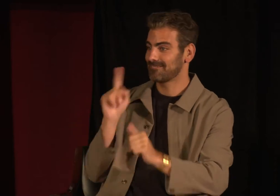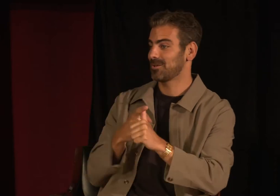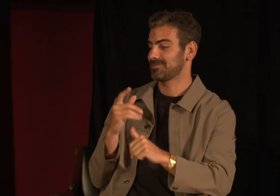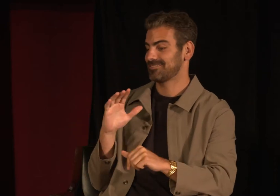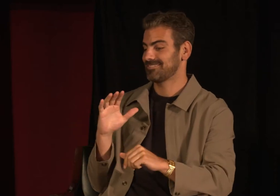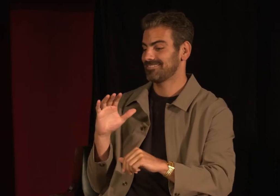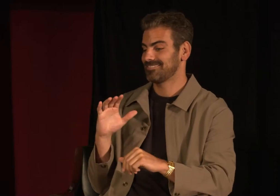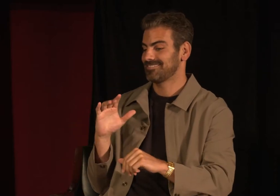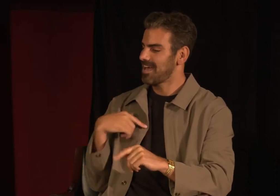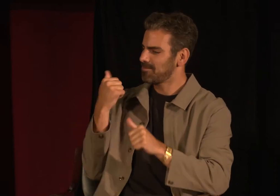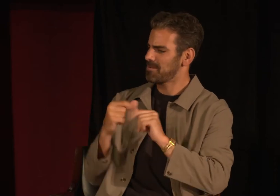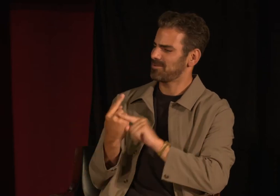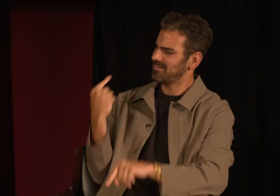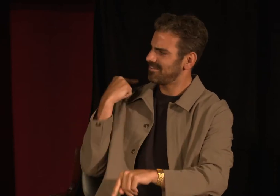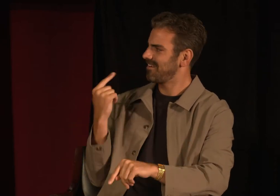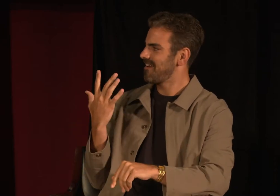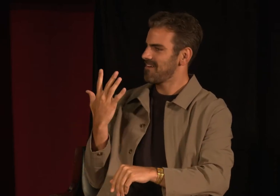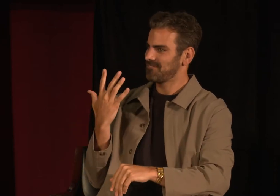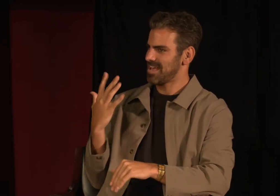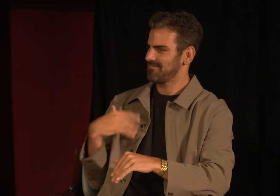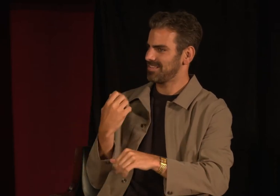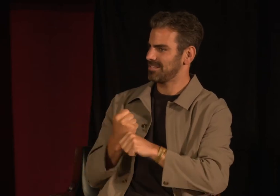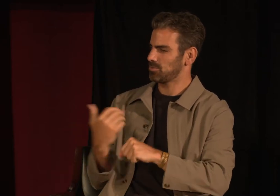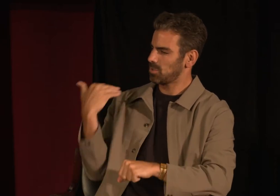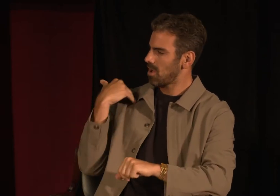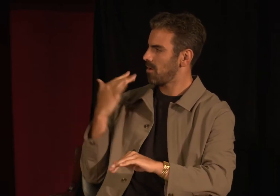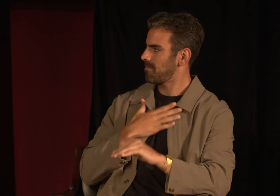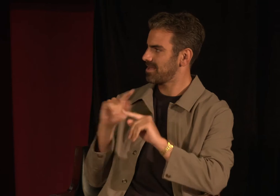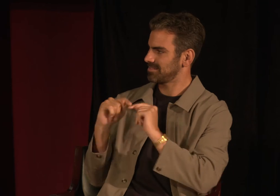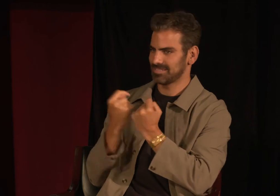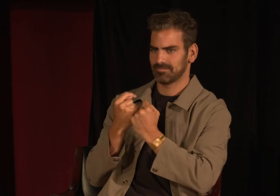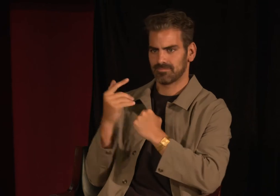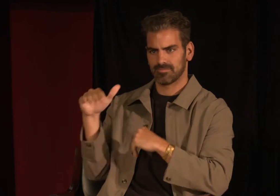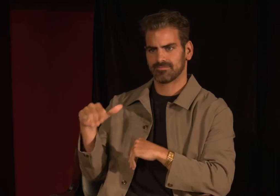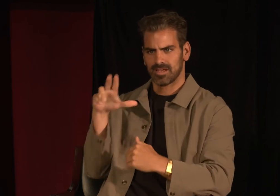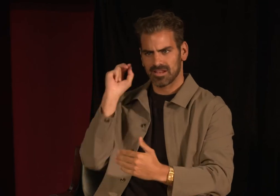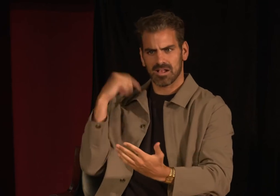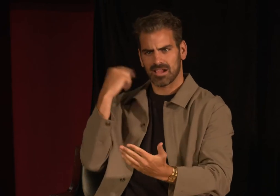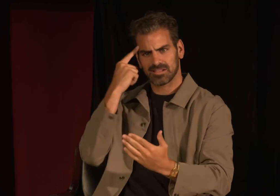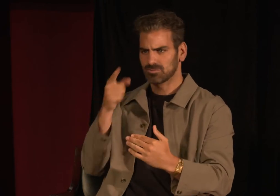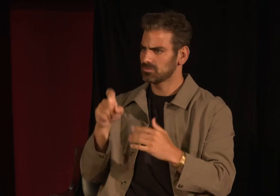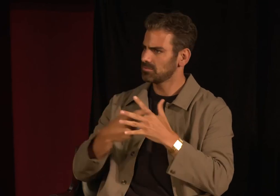It's been wild, for sure. To be honest with you. If I look back on the five years that it took me to write this book, I remember